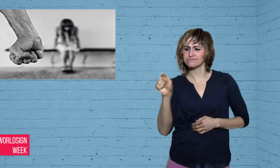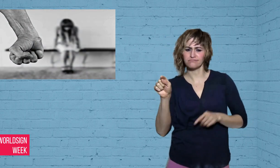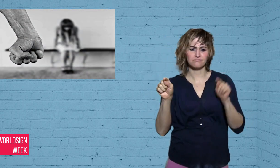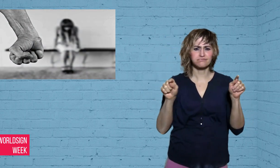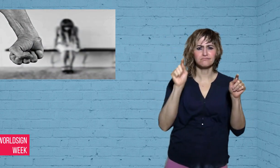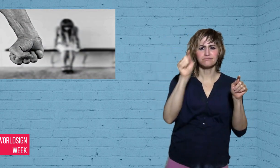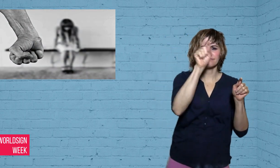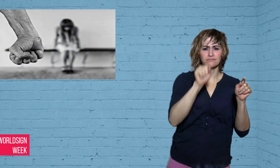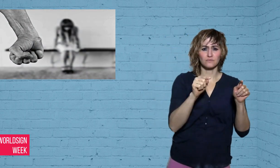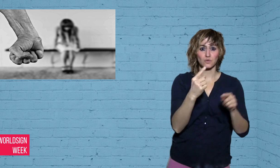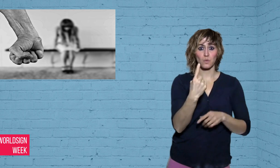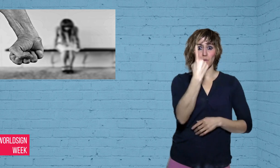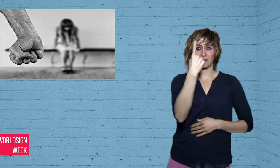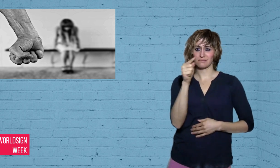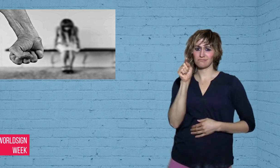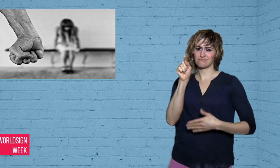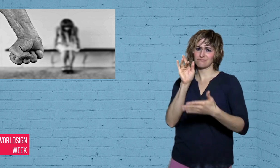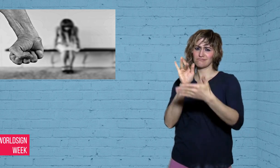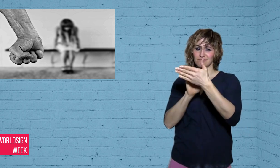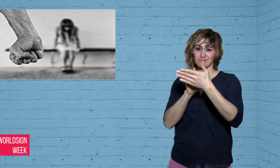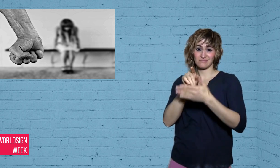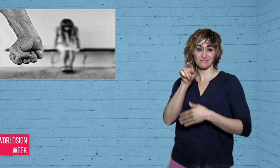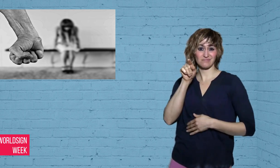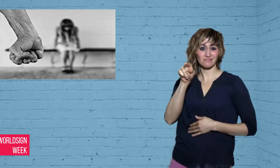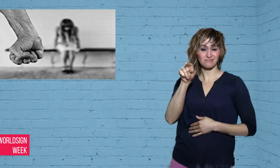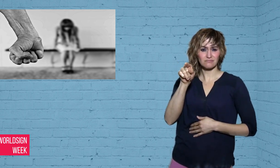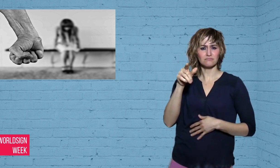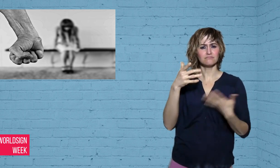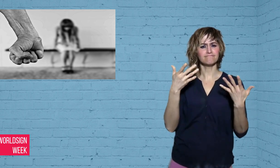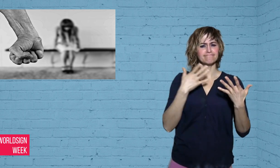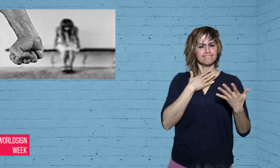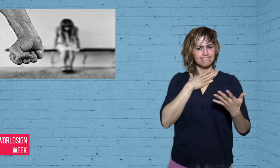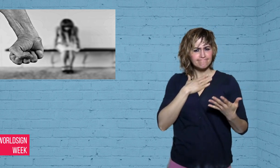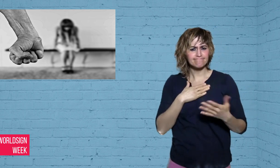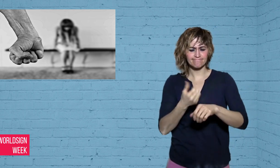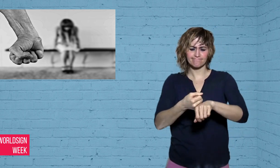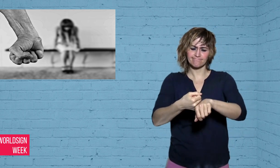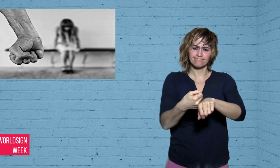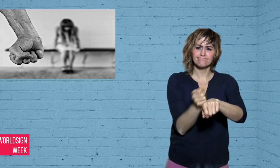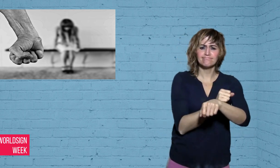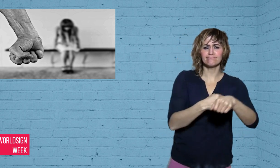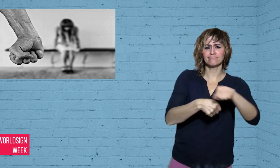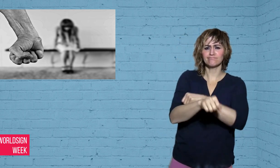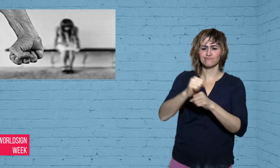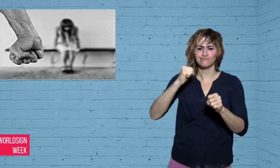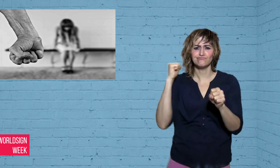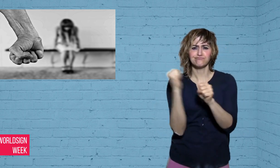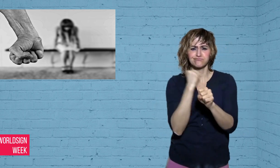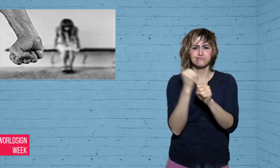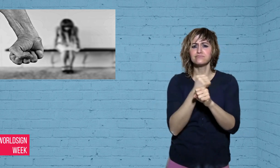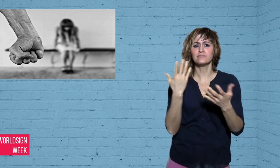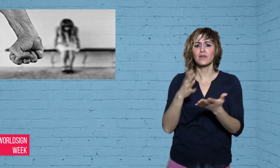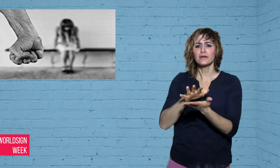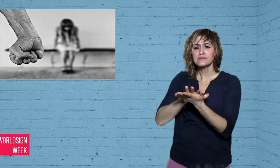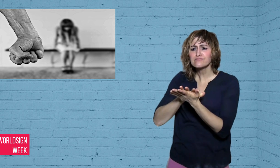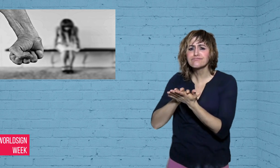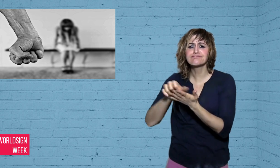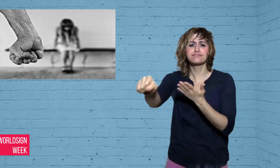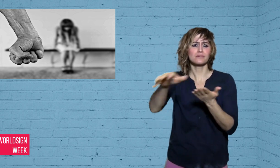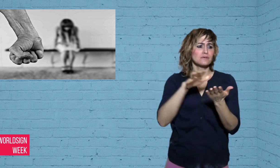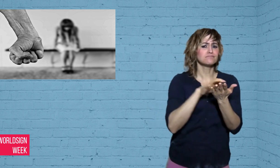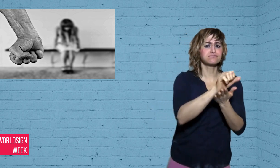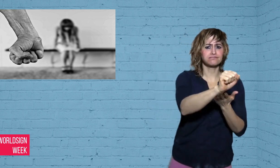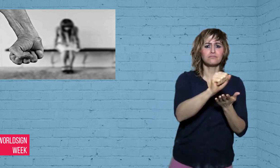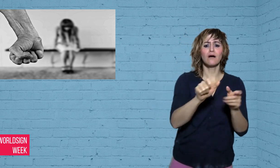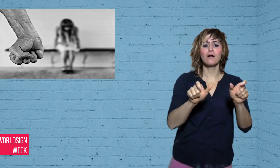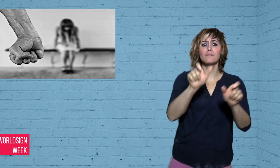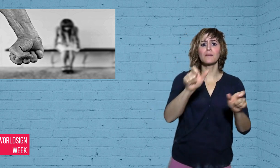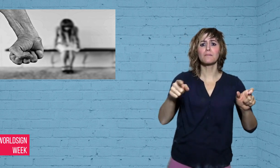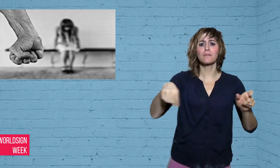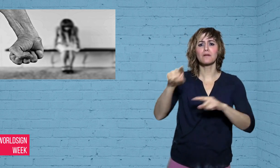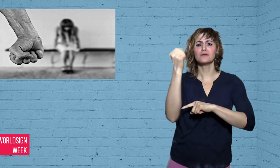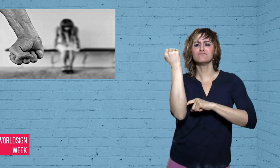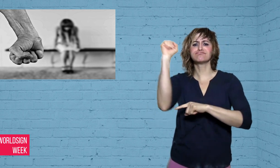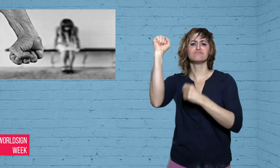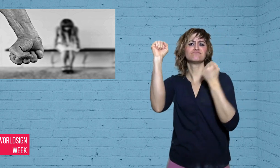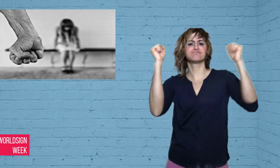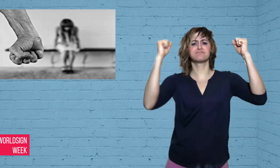During a local government operation to